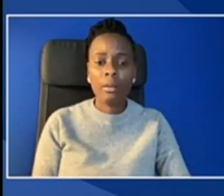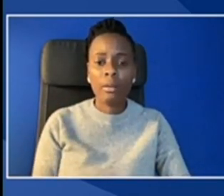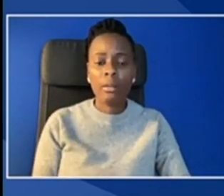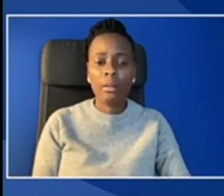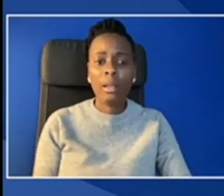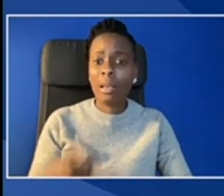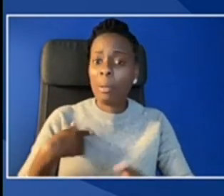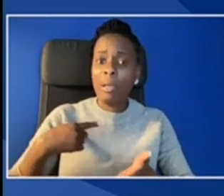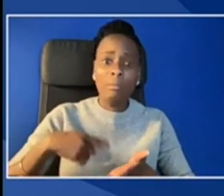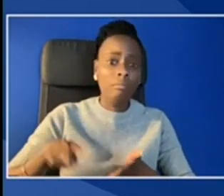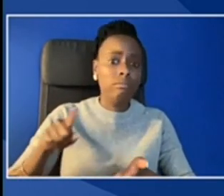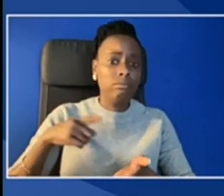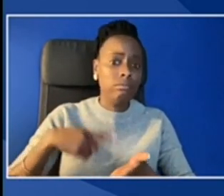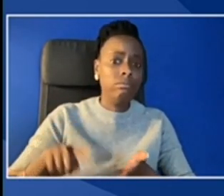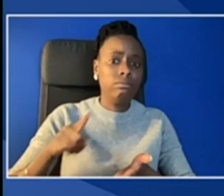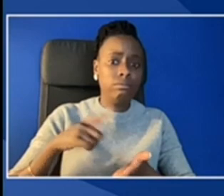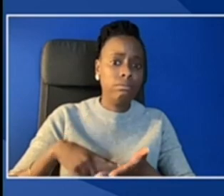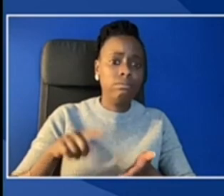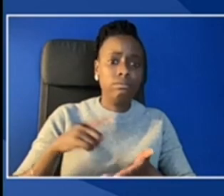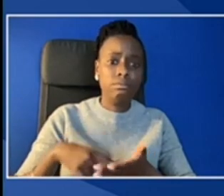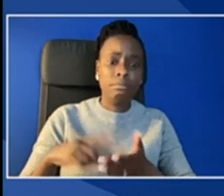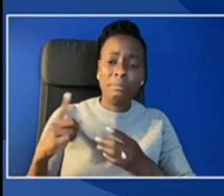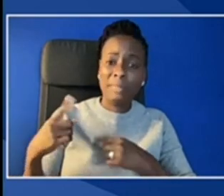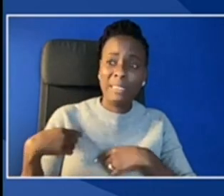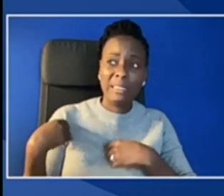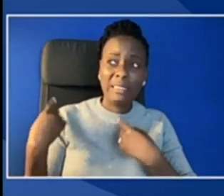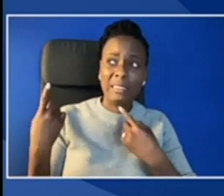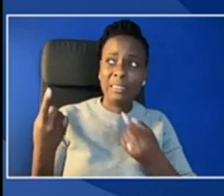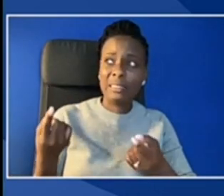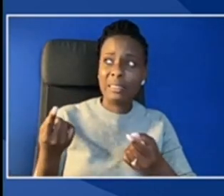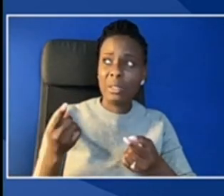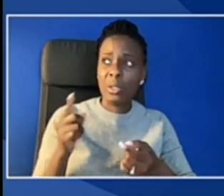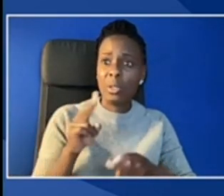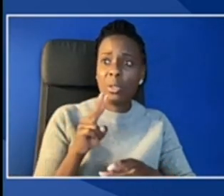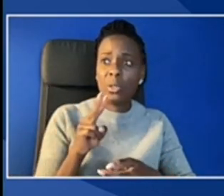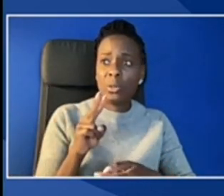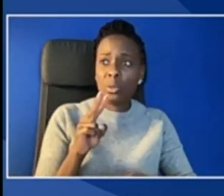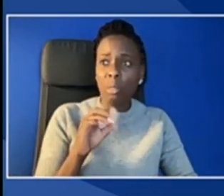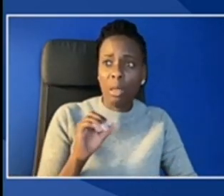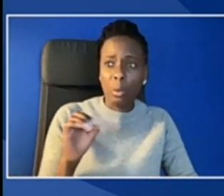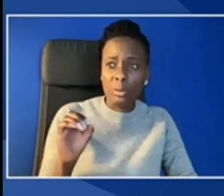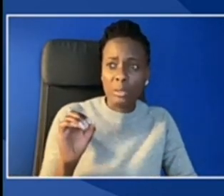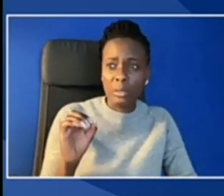student loans for since back in 2006, and